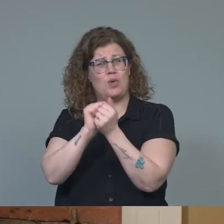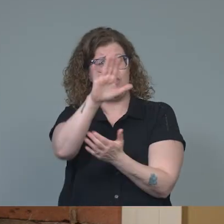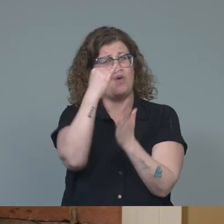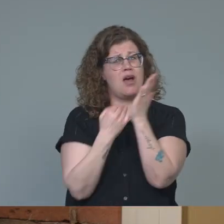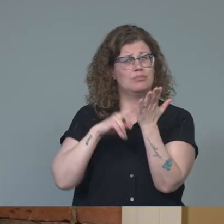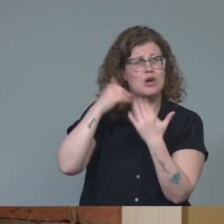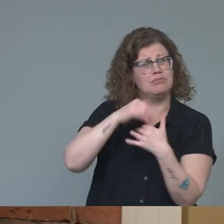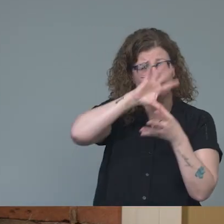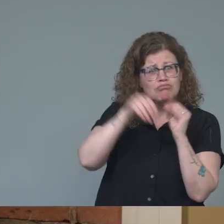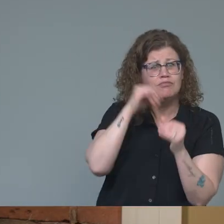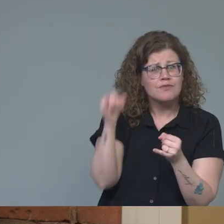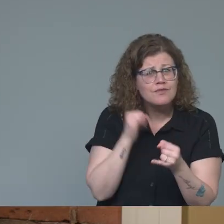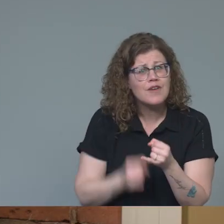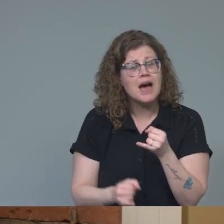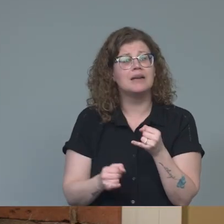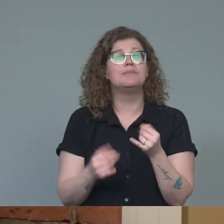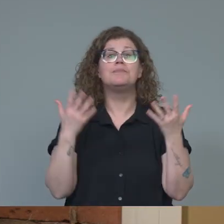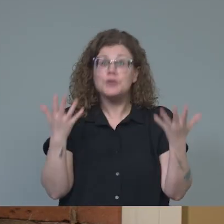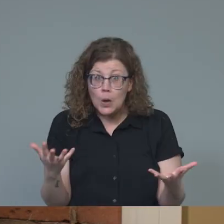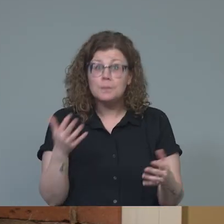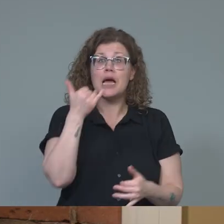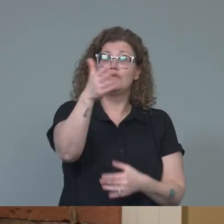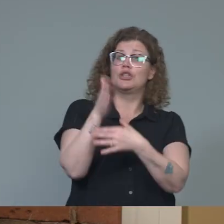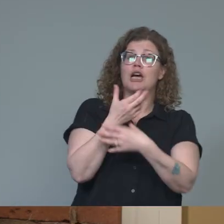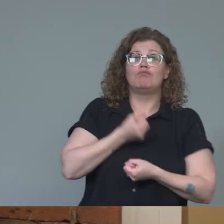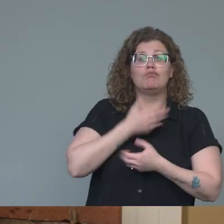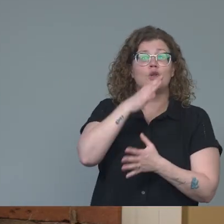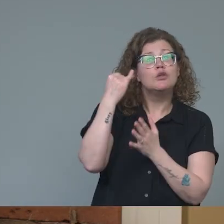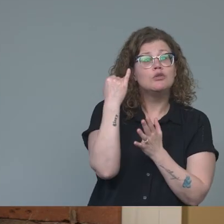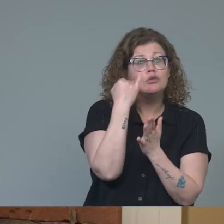those pieces of the community in it, as it starts to live and exist in the community over a period